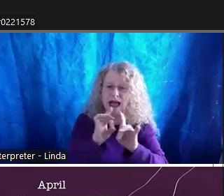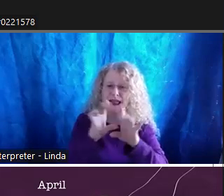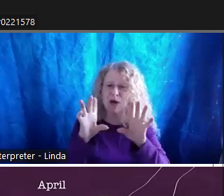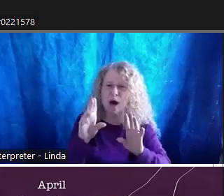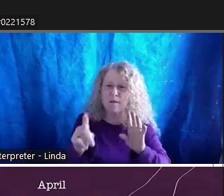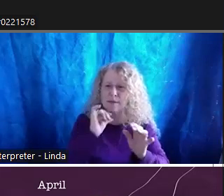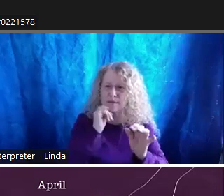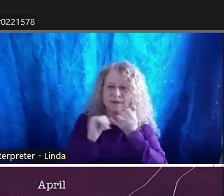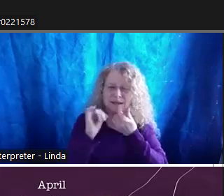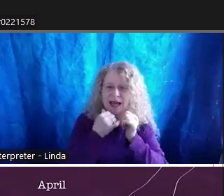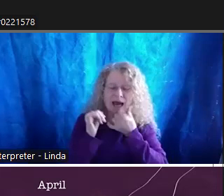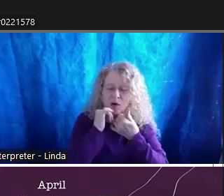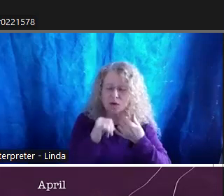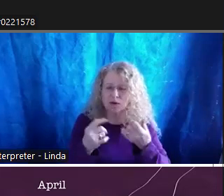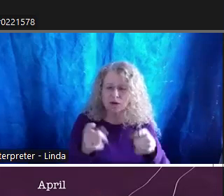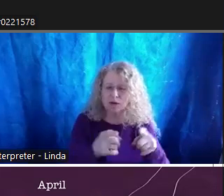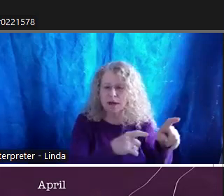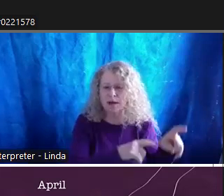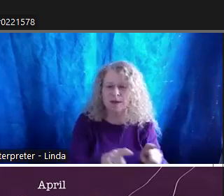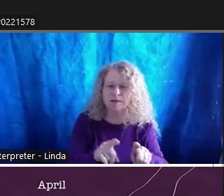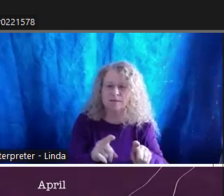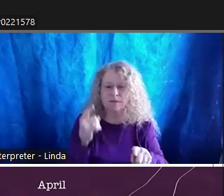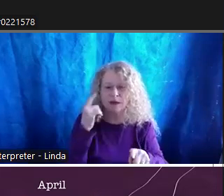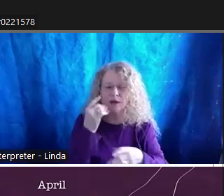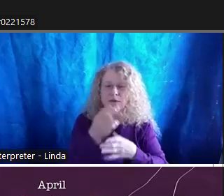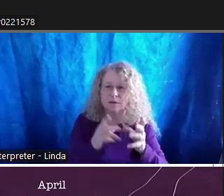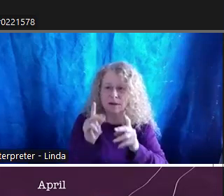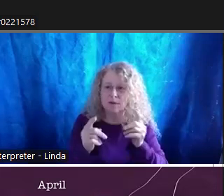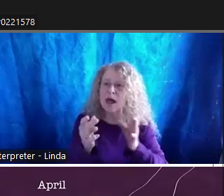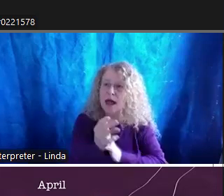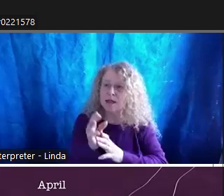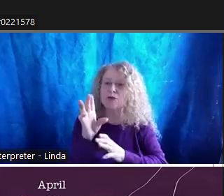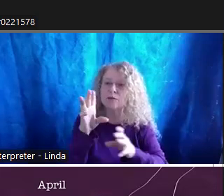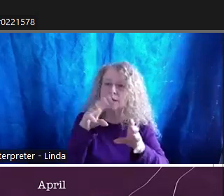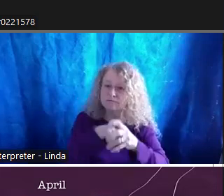RIGHT NOW. I DO THINK THERE ARE SOME FOLKS WHO HAD ASKED TO BE A PART OF THIS MEETING WHO MAY NOT HAVE